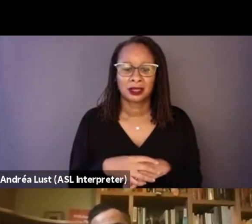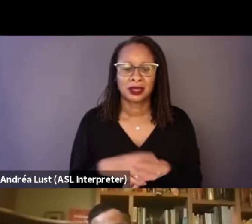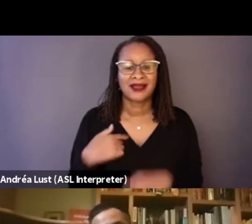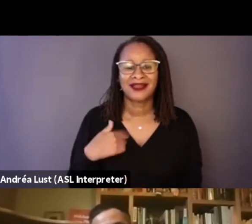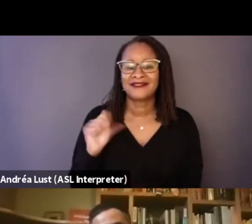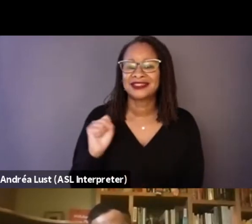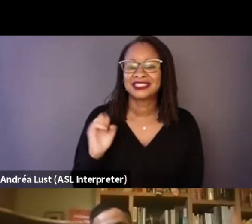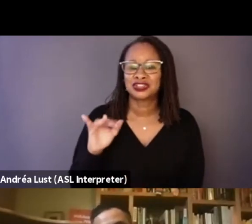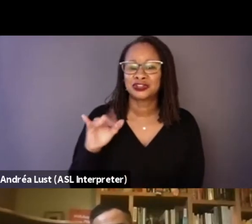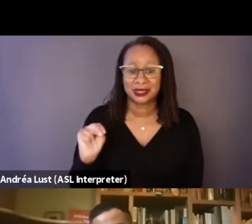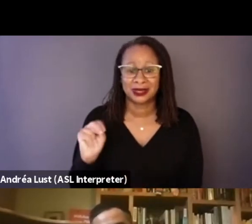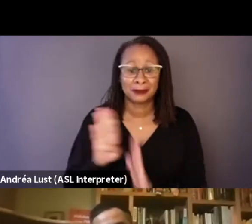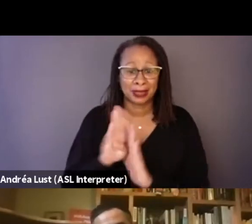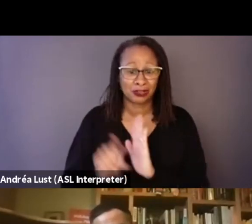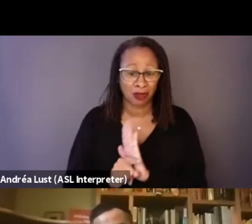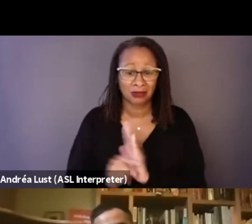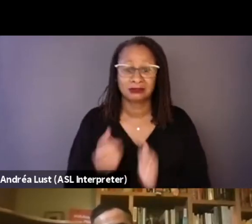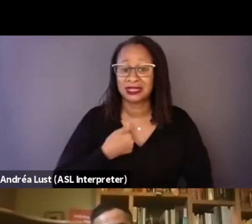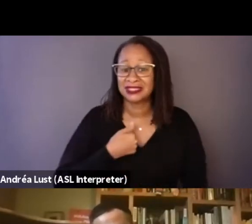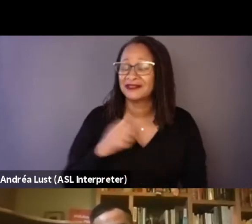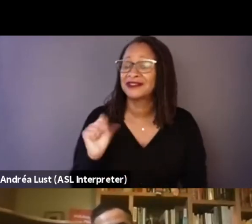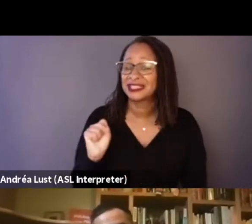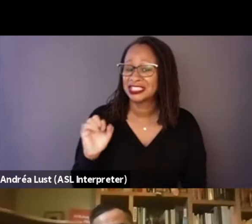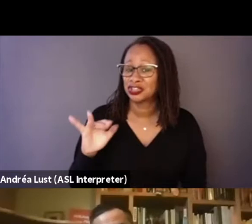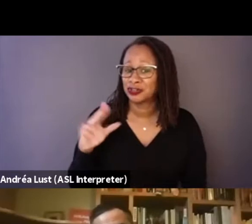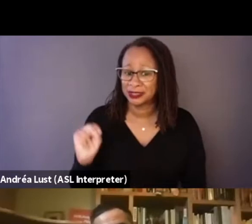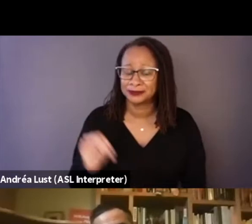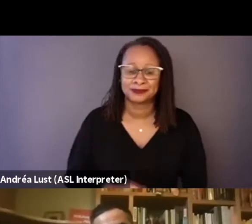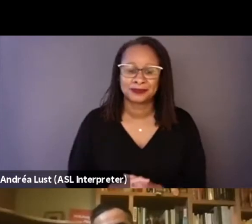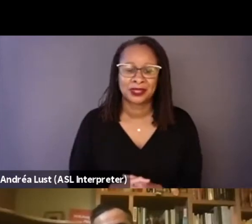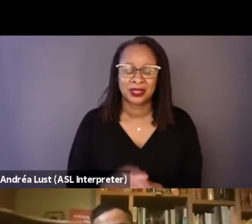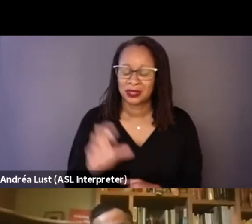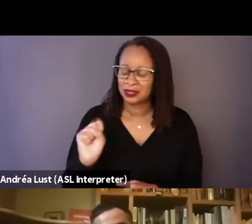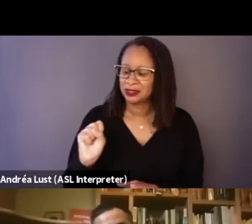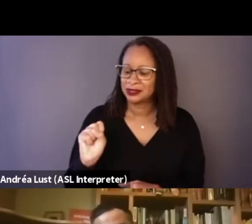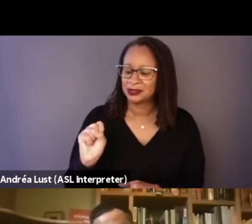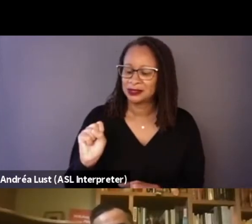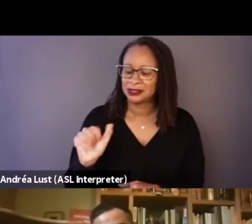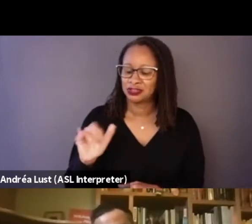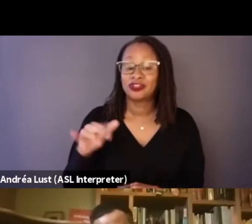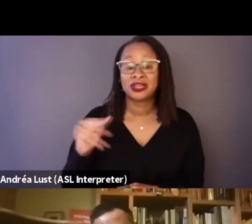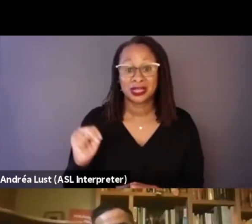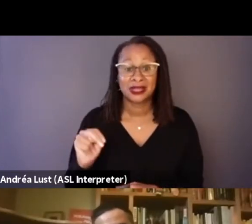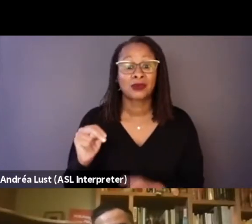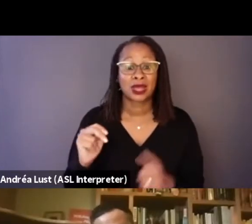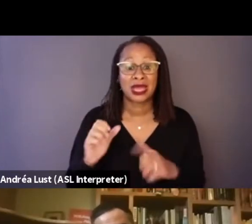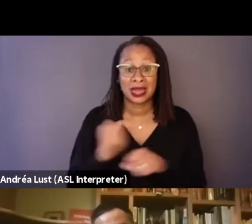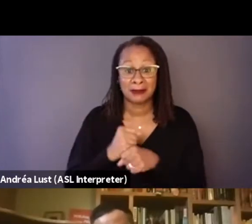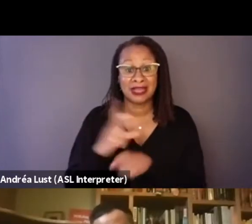and I made a feature doc with three Syrian musicians who were forced to become refugees that I filmed with over five years